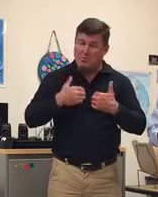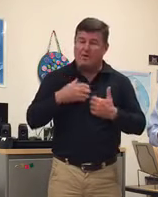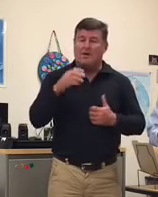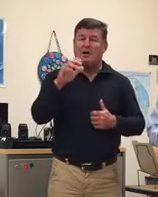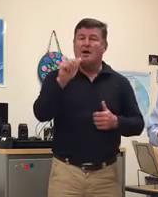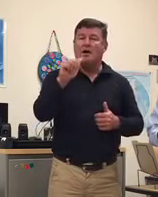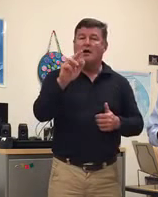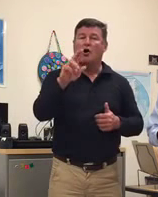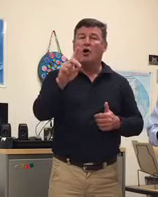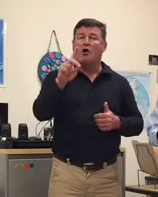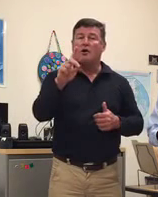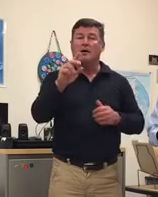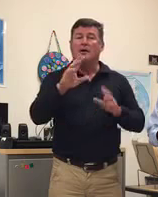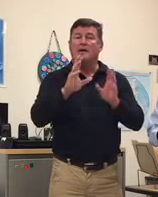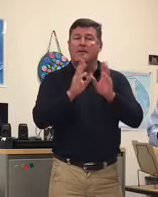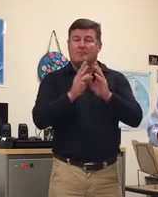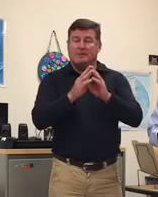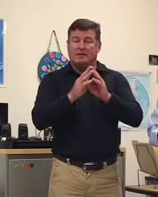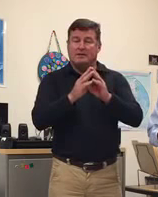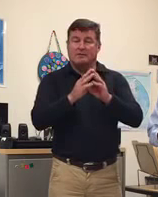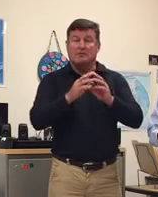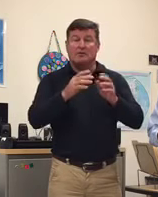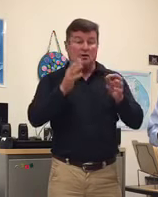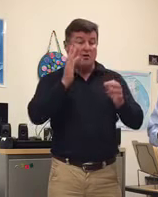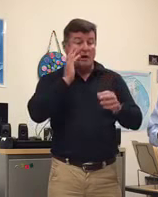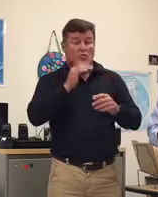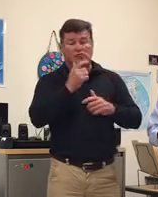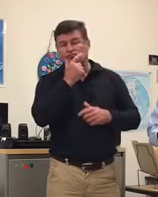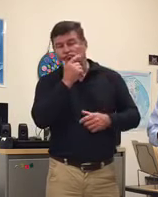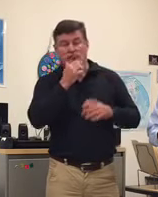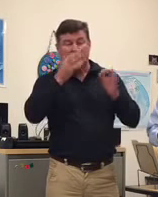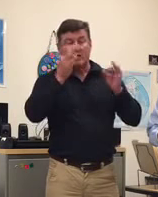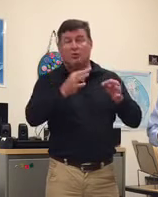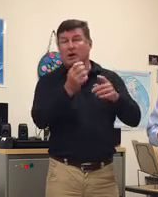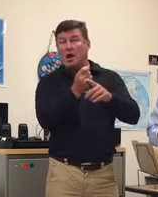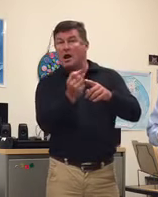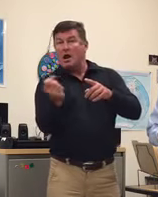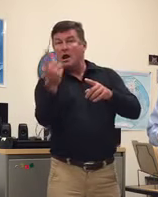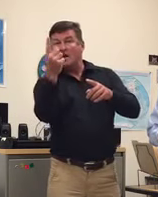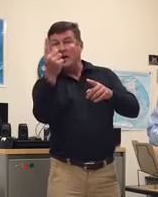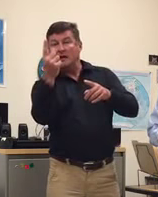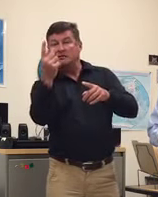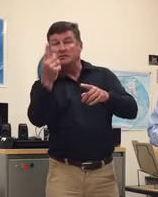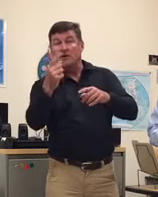annual ARD or ARD Committee Meeting, to decide that a student in the coming school year,